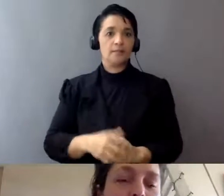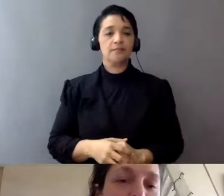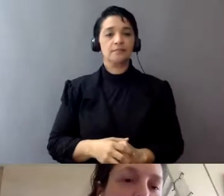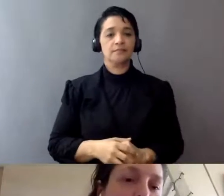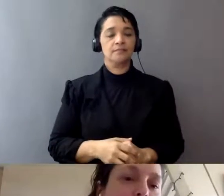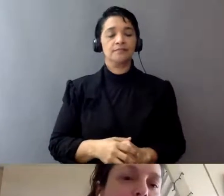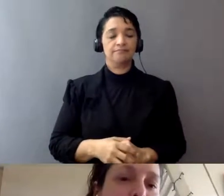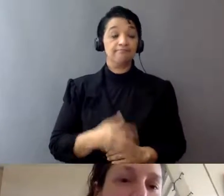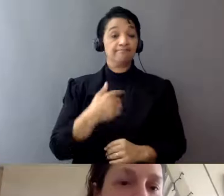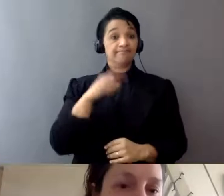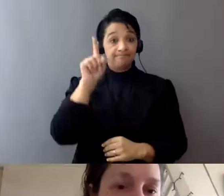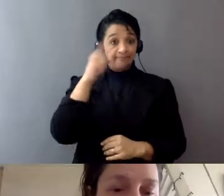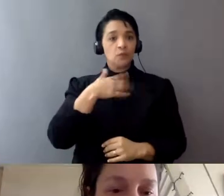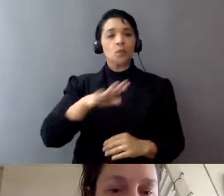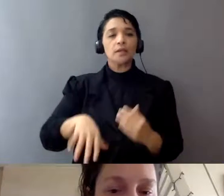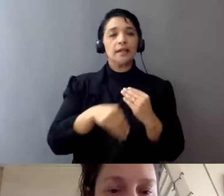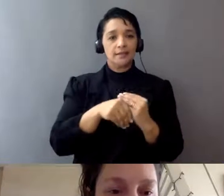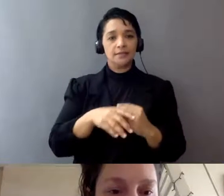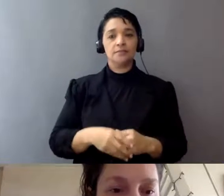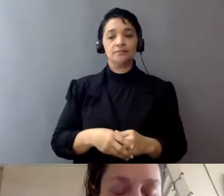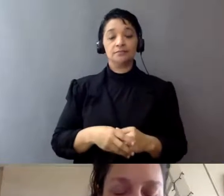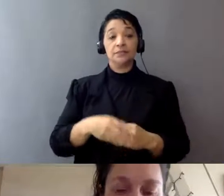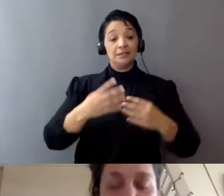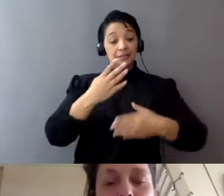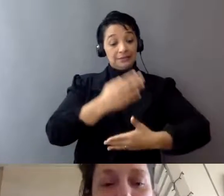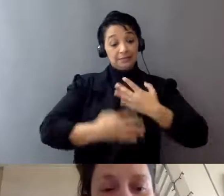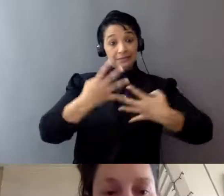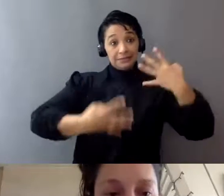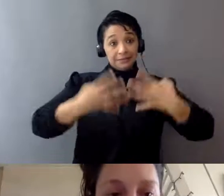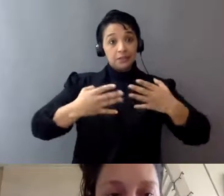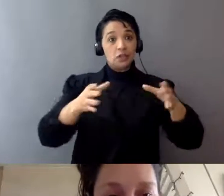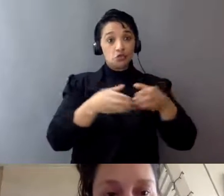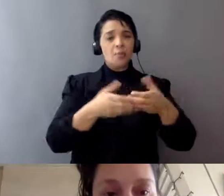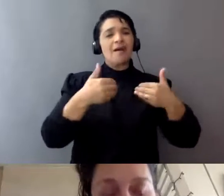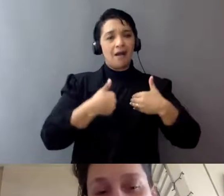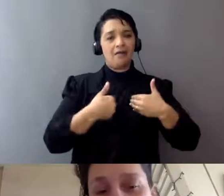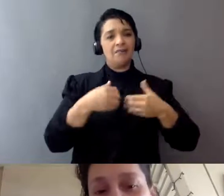We do have a disability working group under the stakeholder group of persons with disabilities